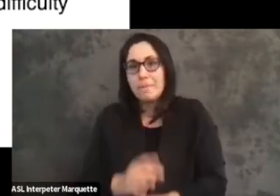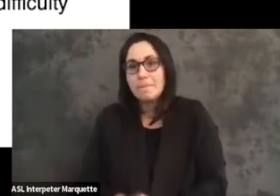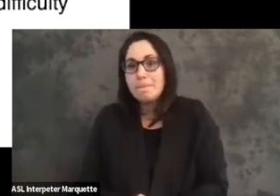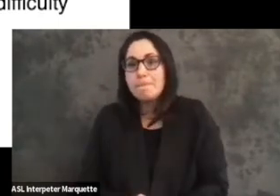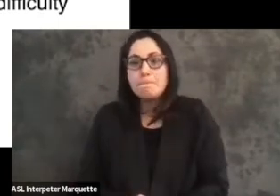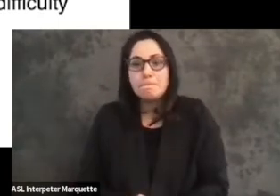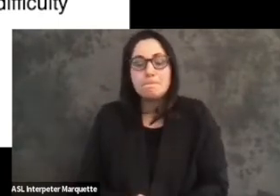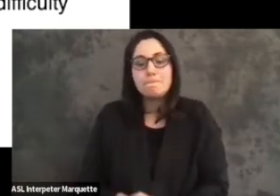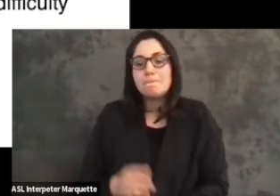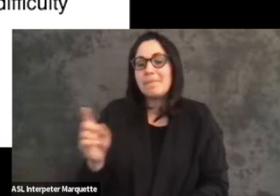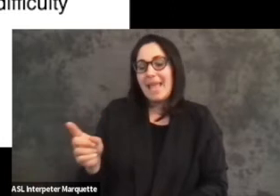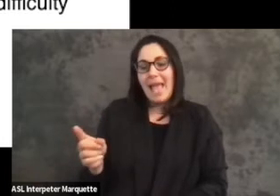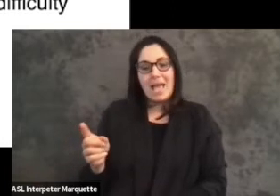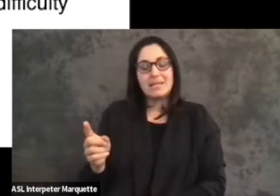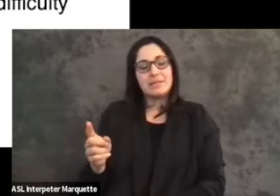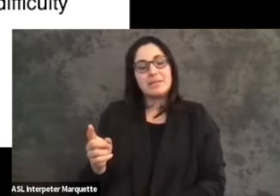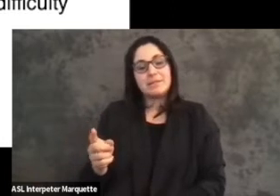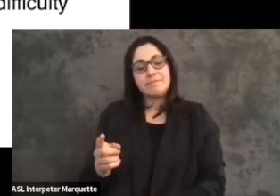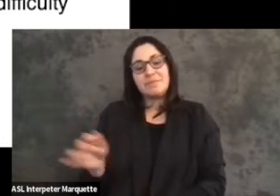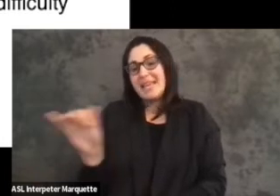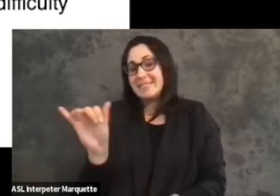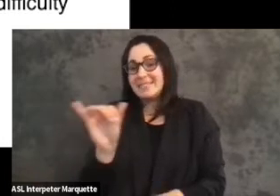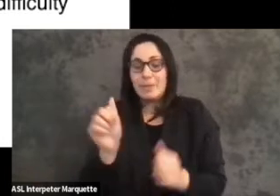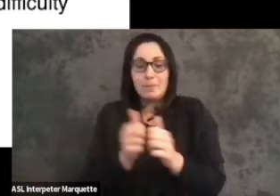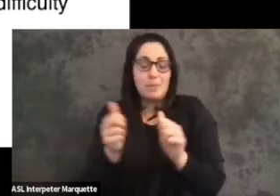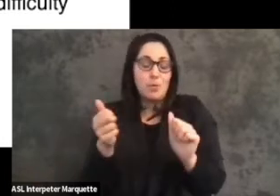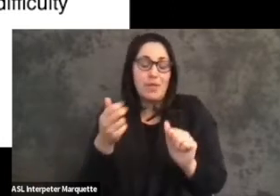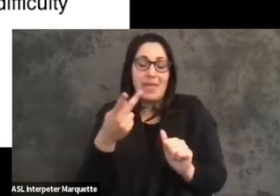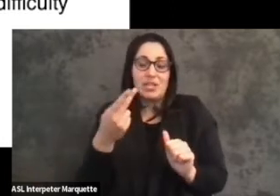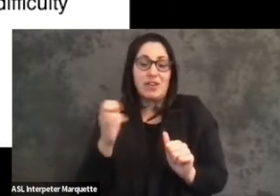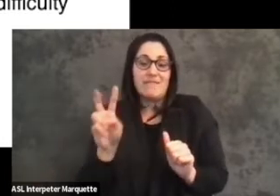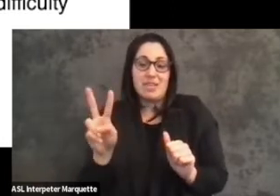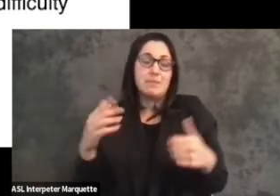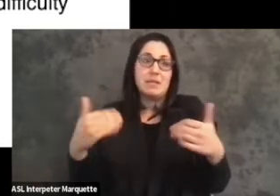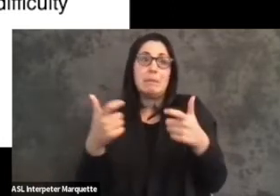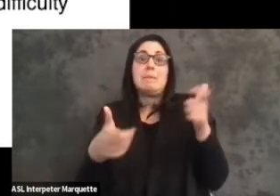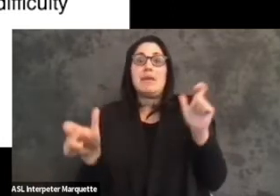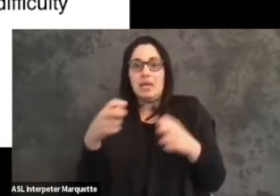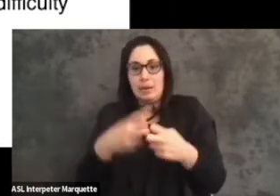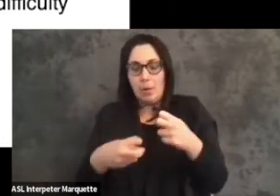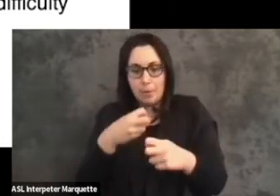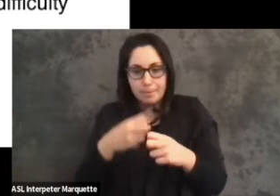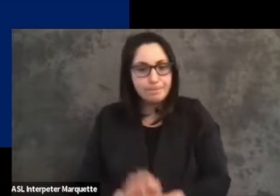And COVID did not make that any easier. And so that has resulted in less monitoring, more